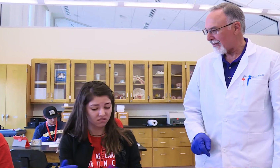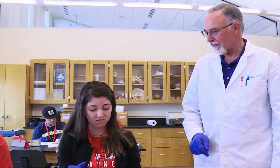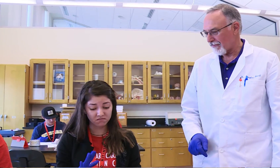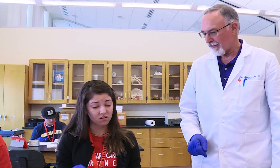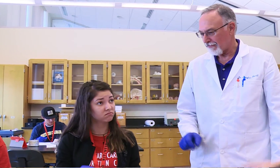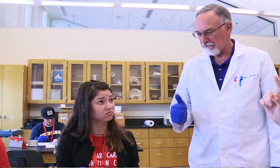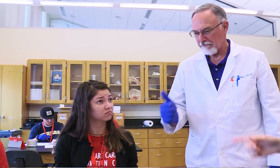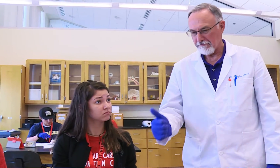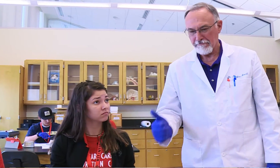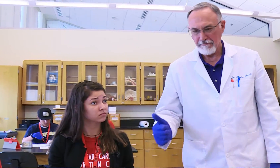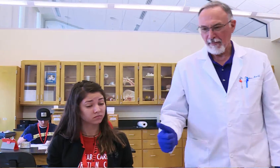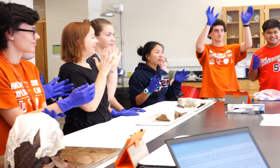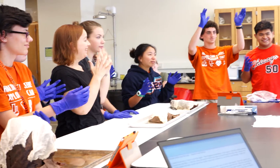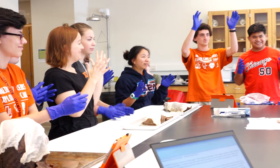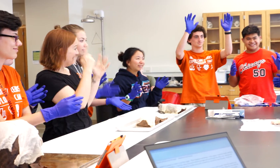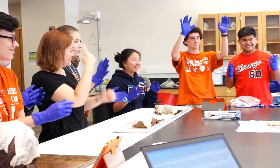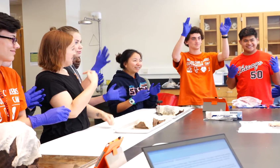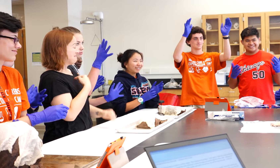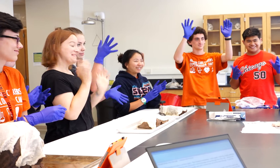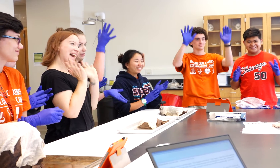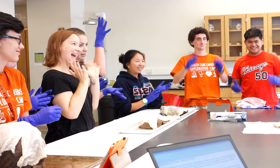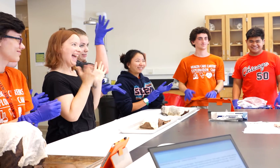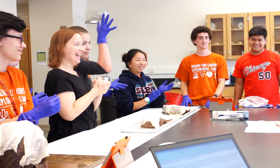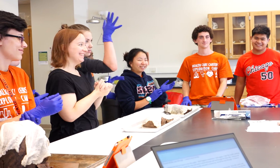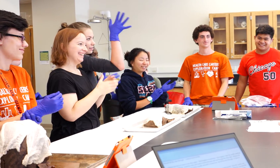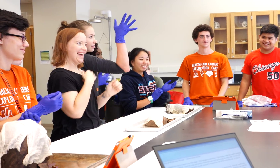it--it's all about career exploration.